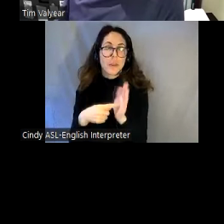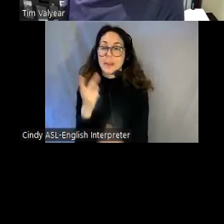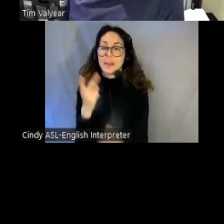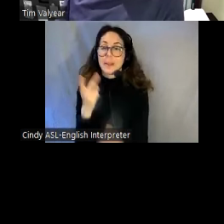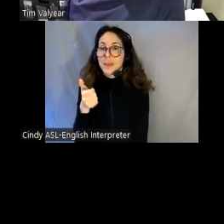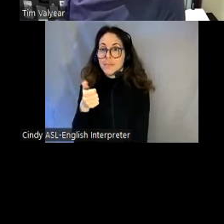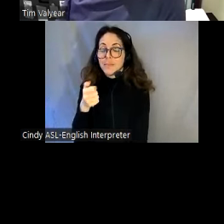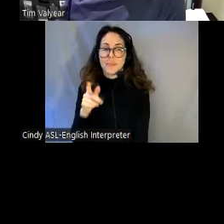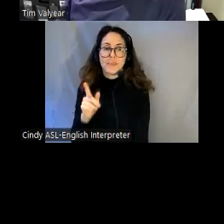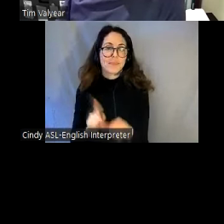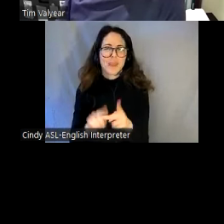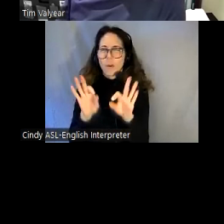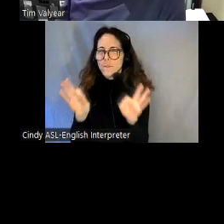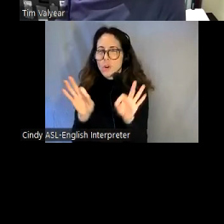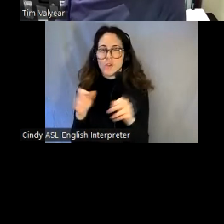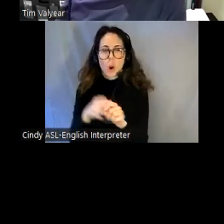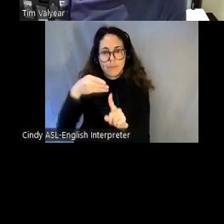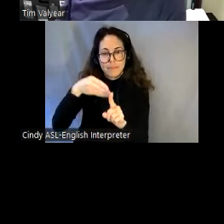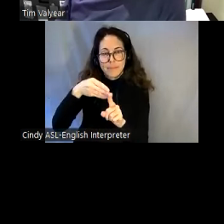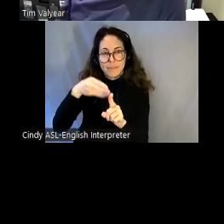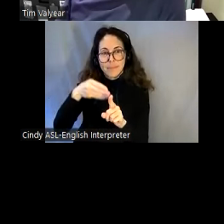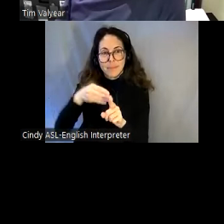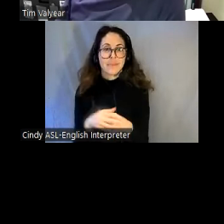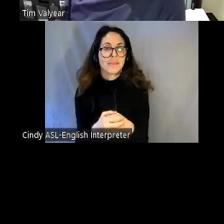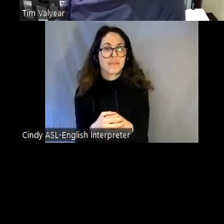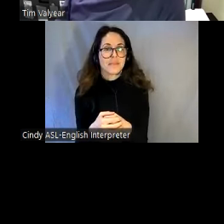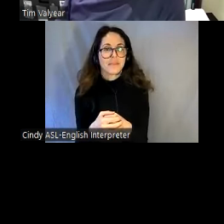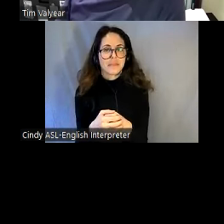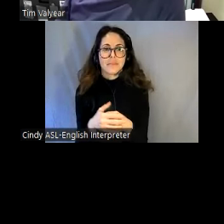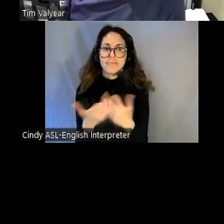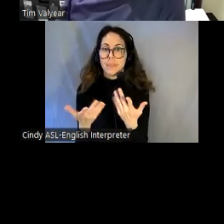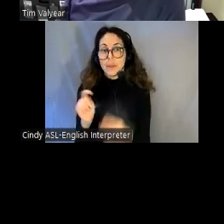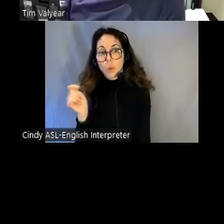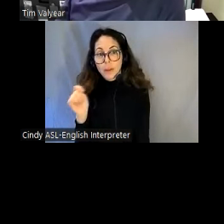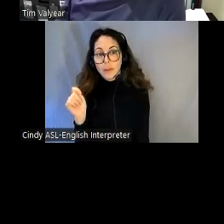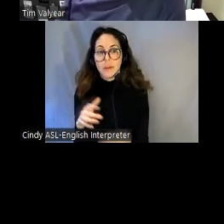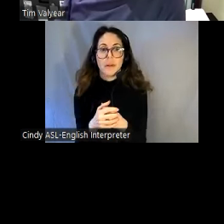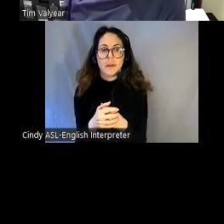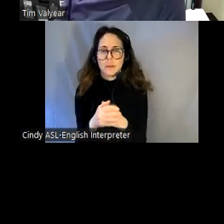temperature to use them again. Remember the high-touch